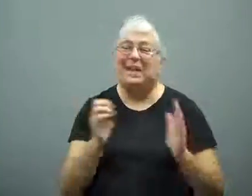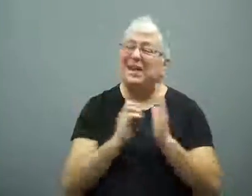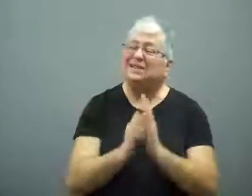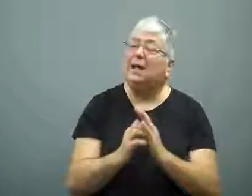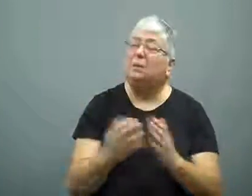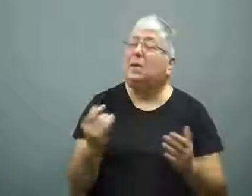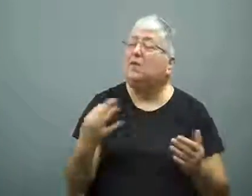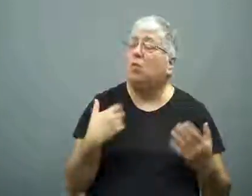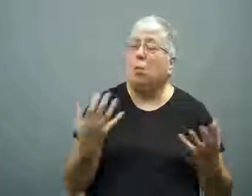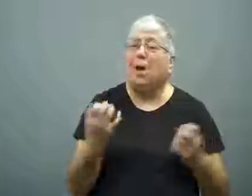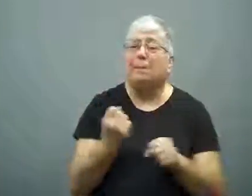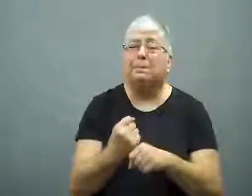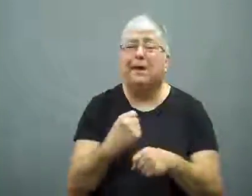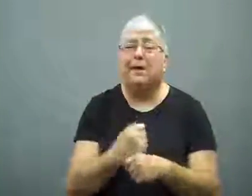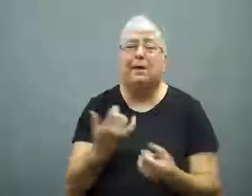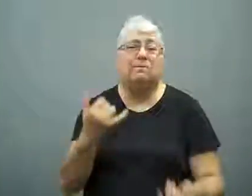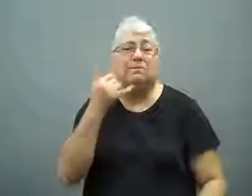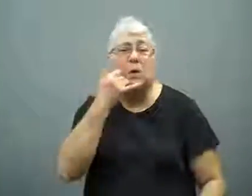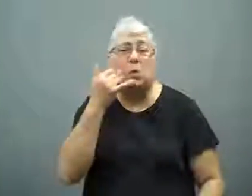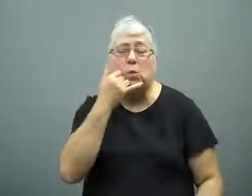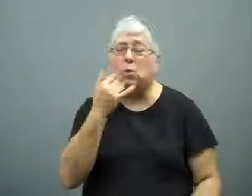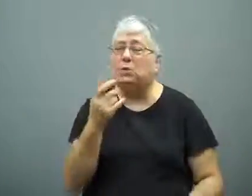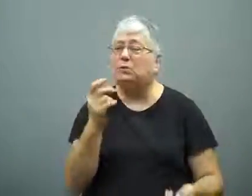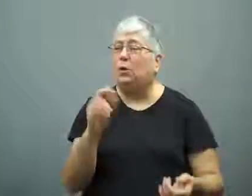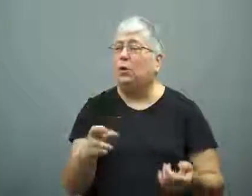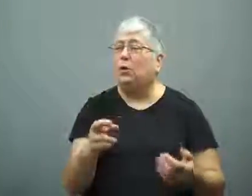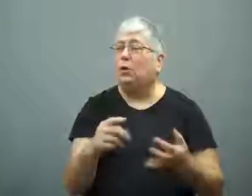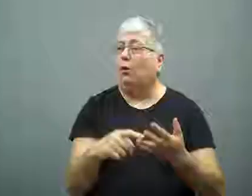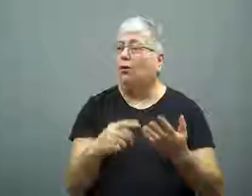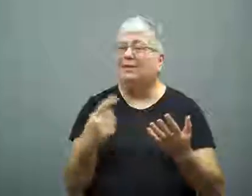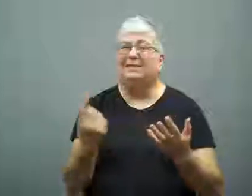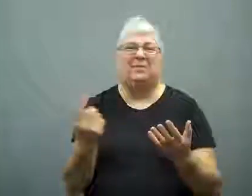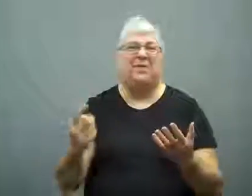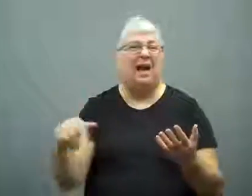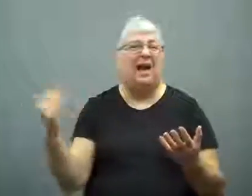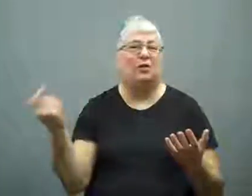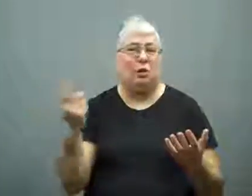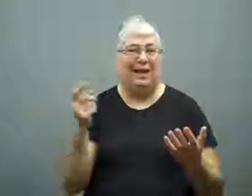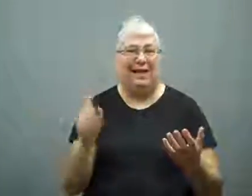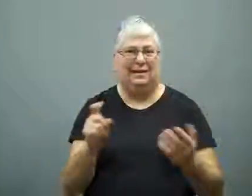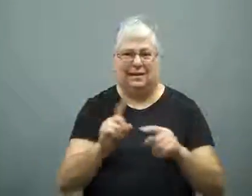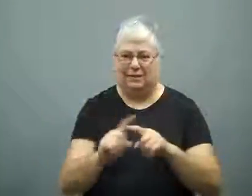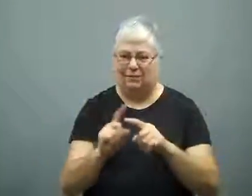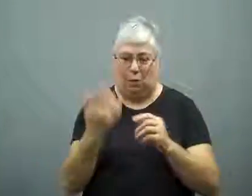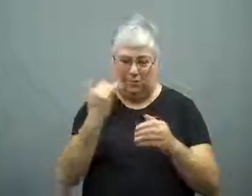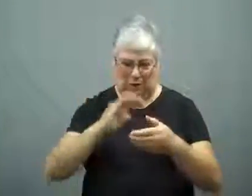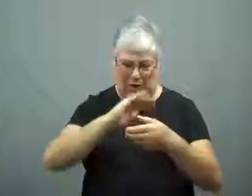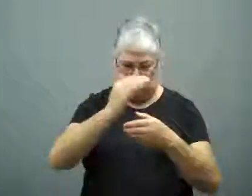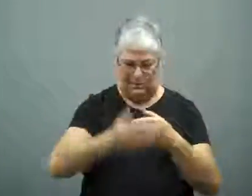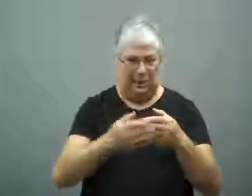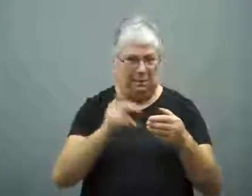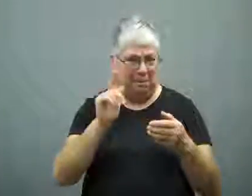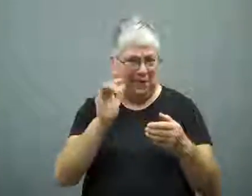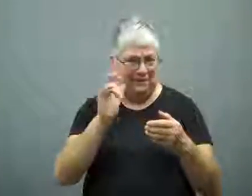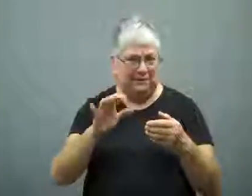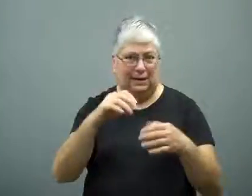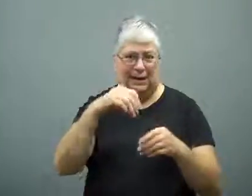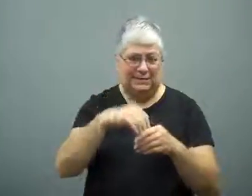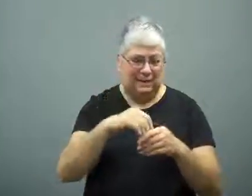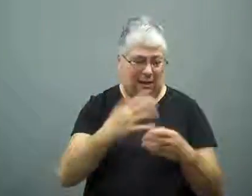As an example, to make a phone, the case might be plastic,